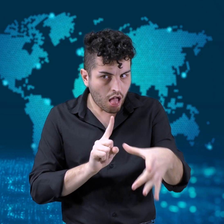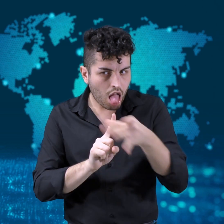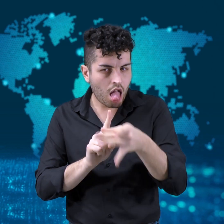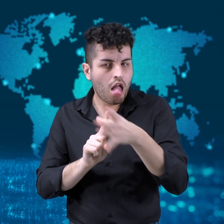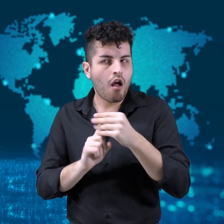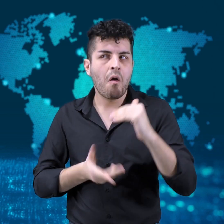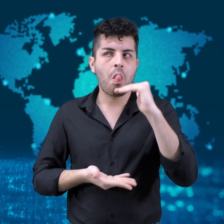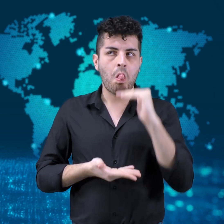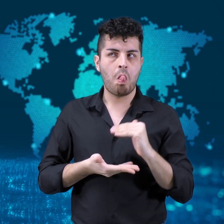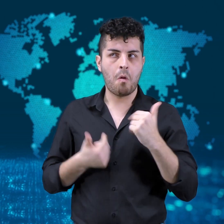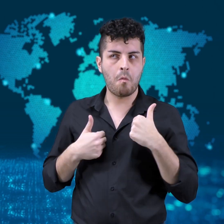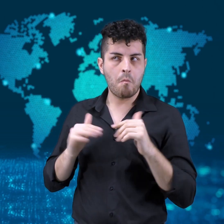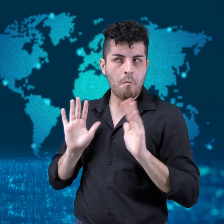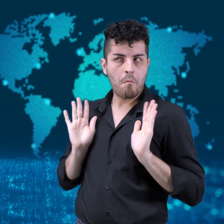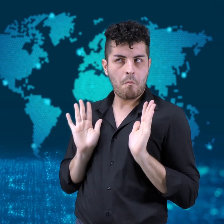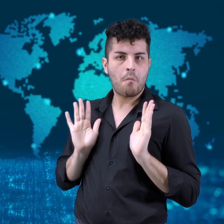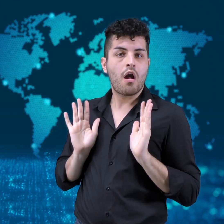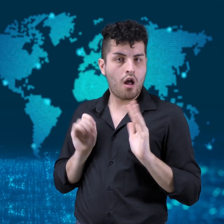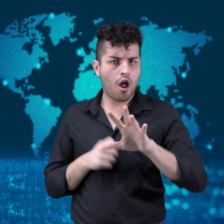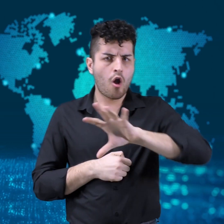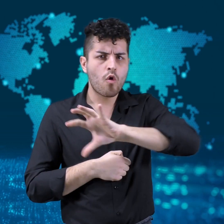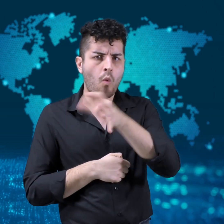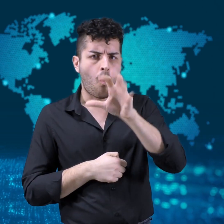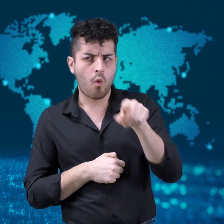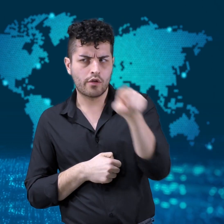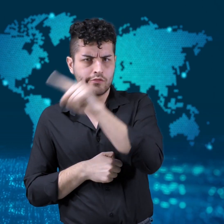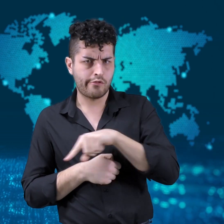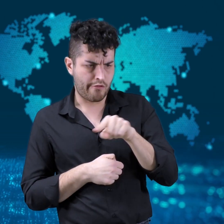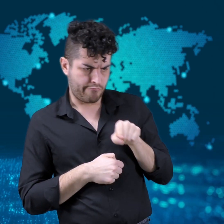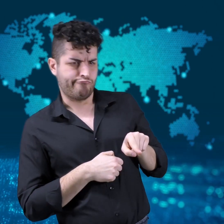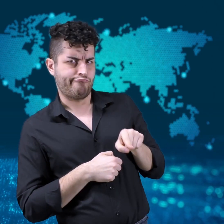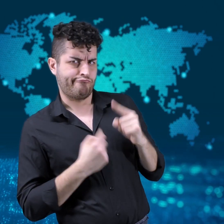countries to protect its image,